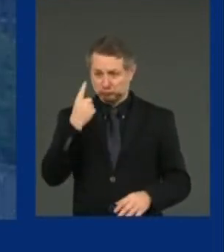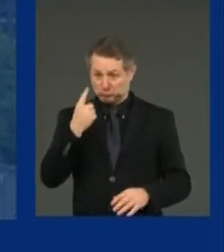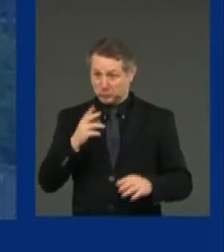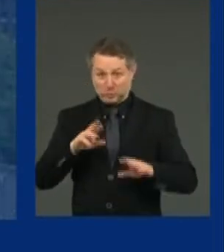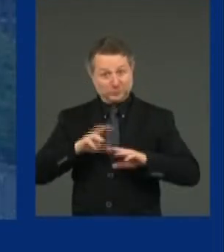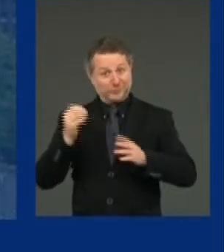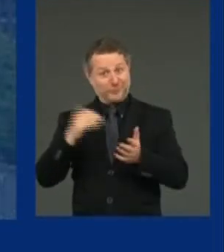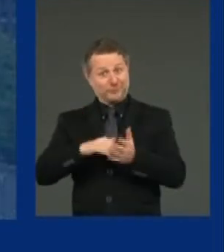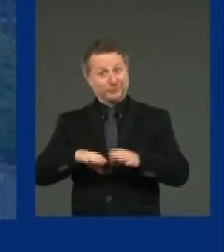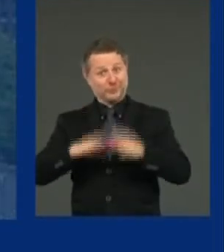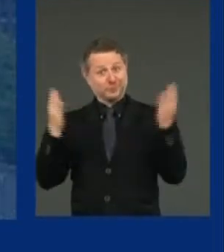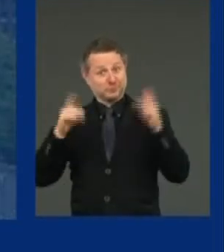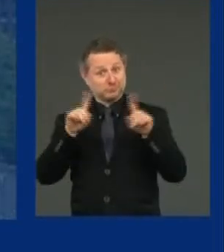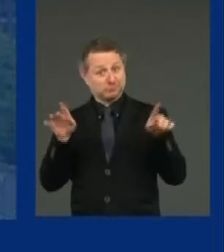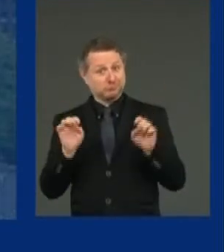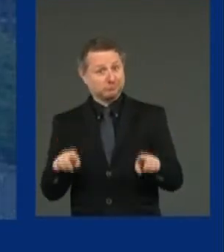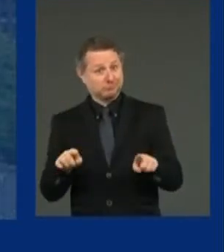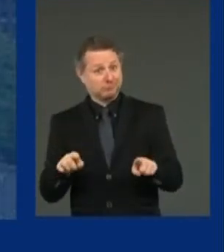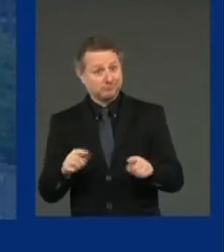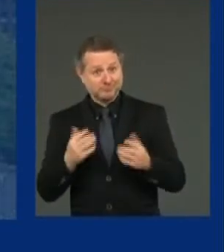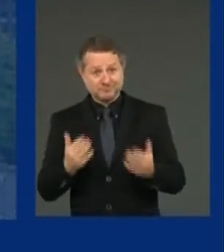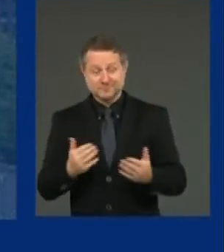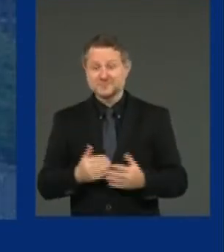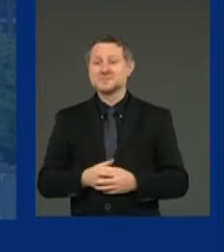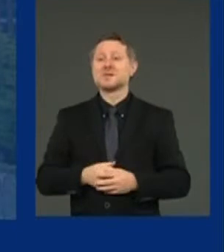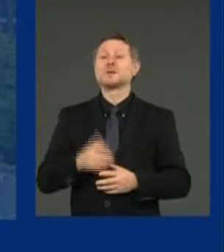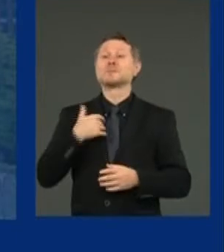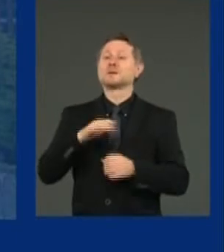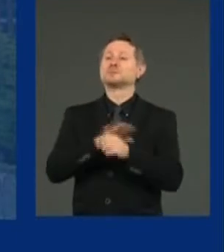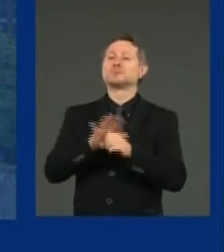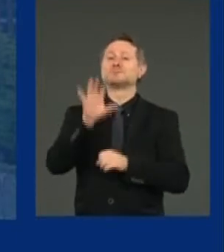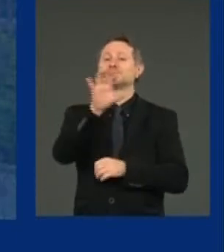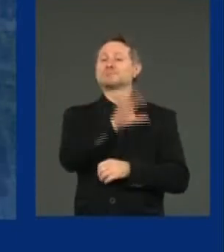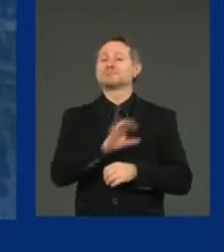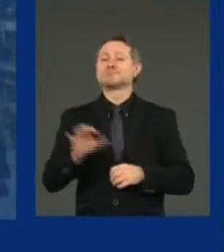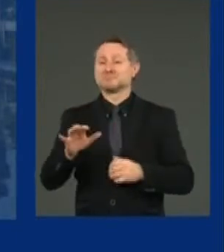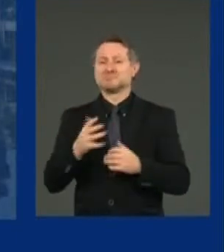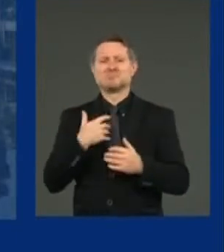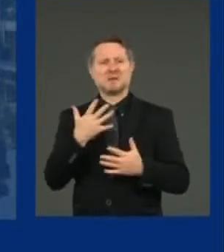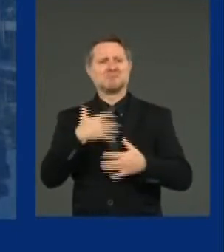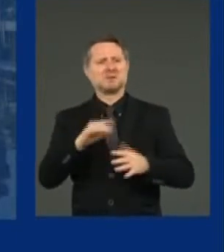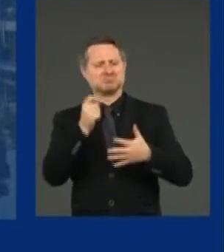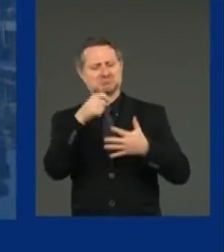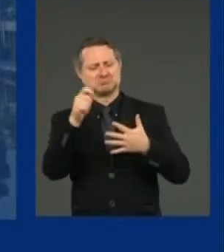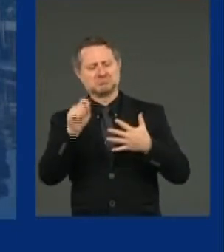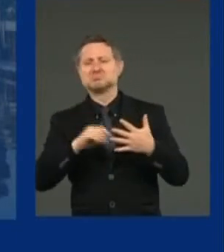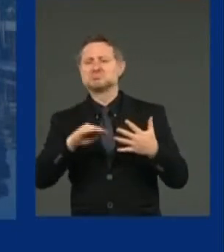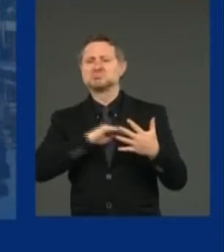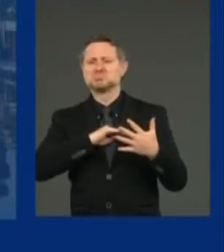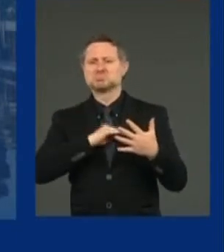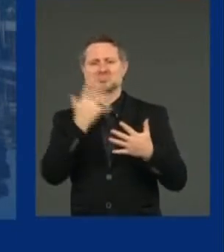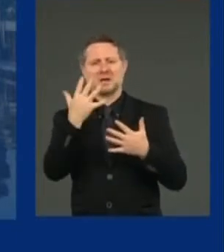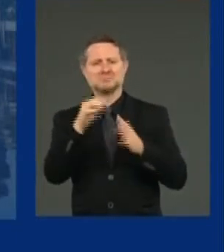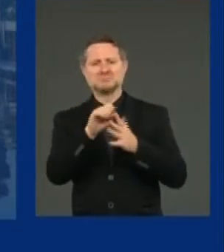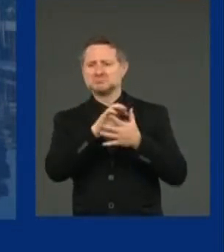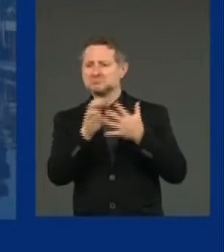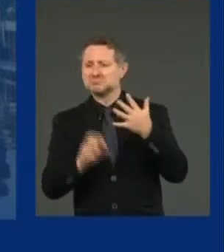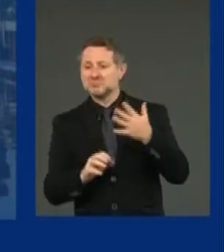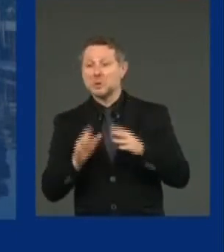AND I THANK THEM. ON REOPENING OVERALL, WE'RE OPENING REGIONS THAT HAVE HIT